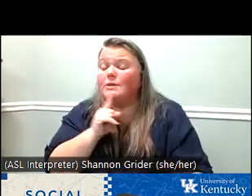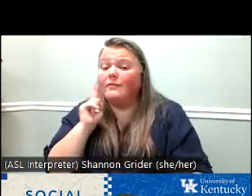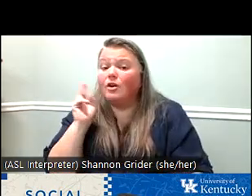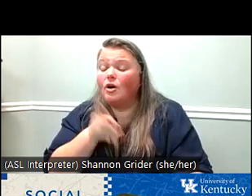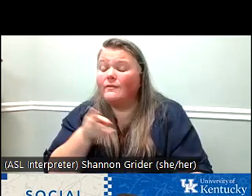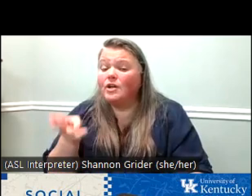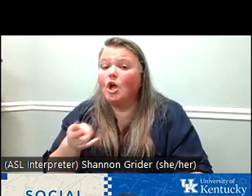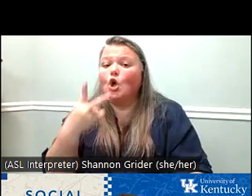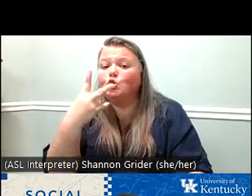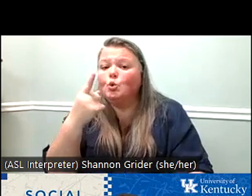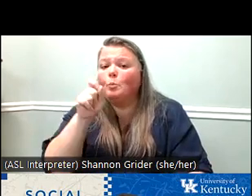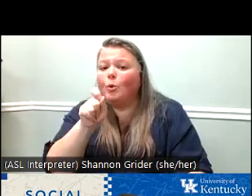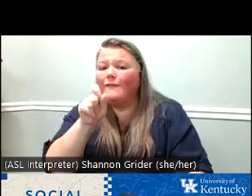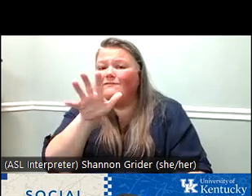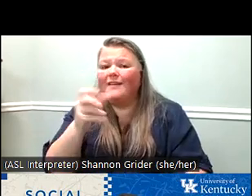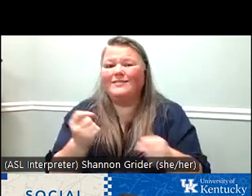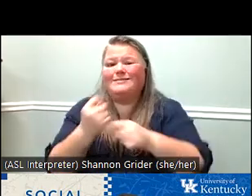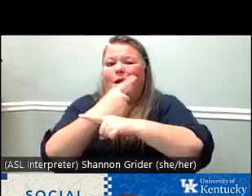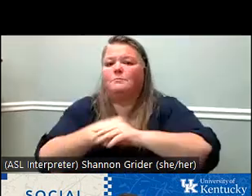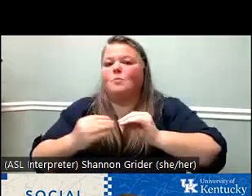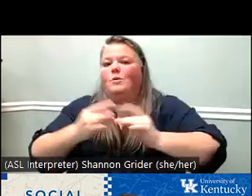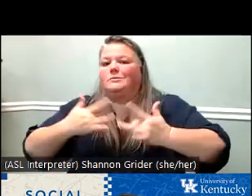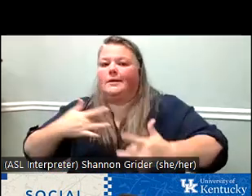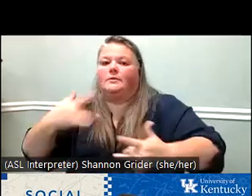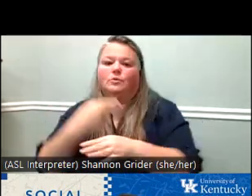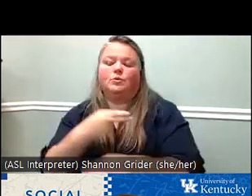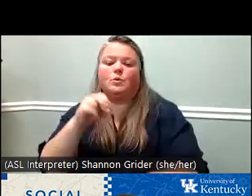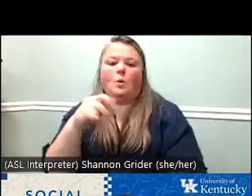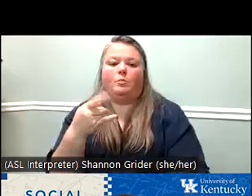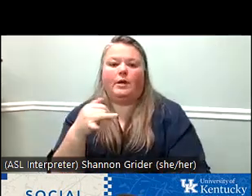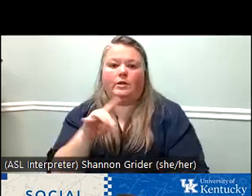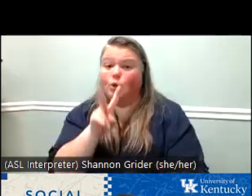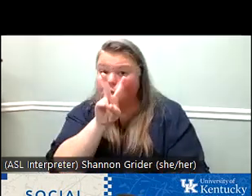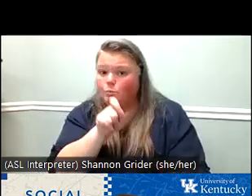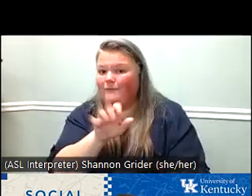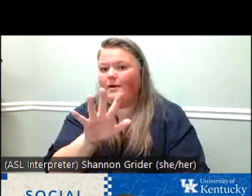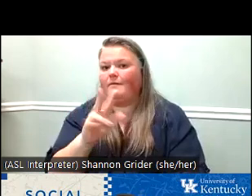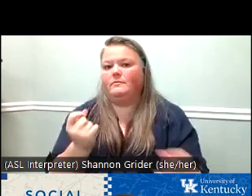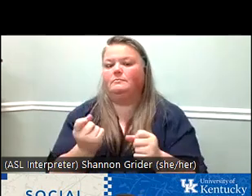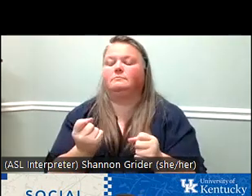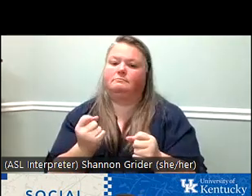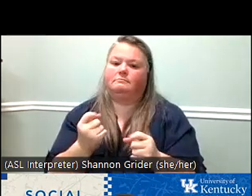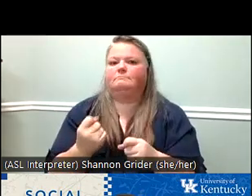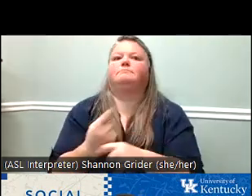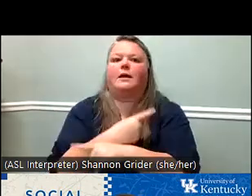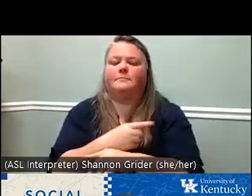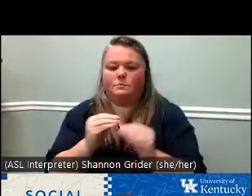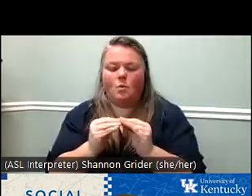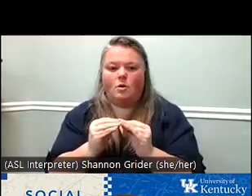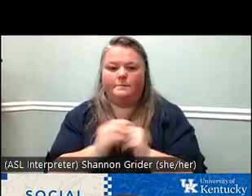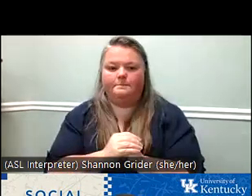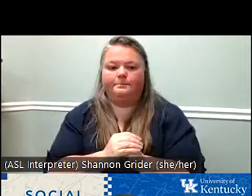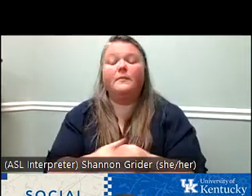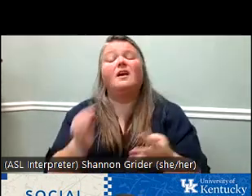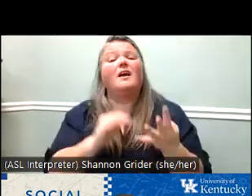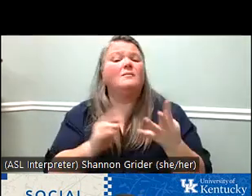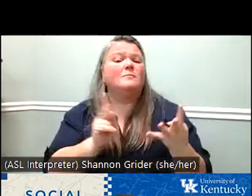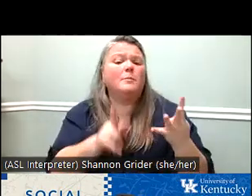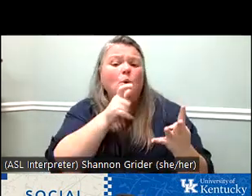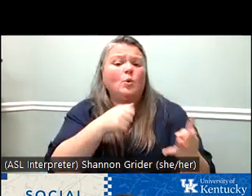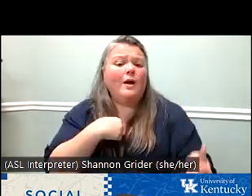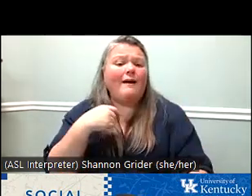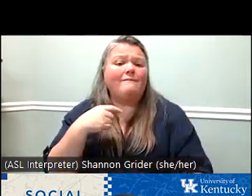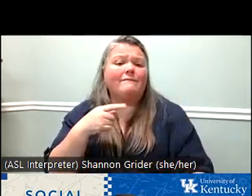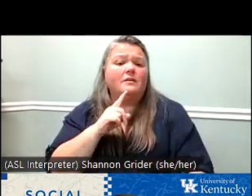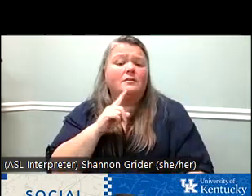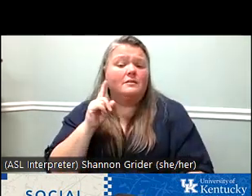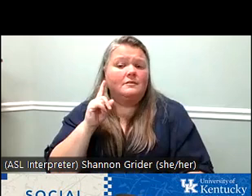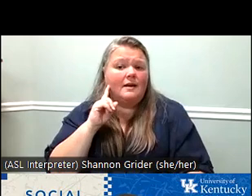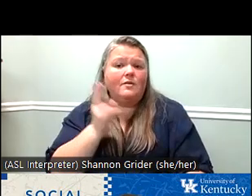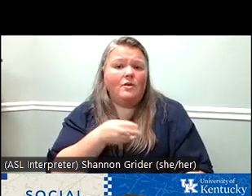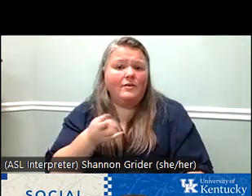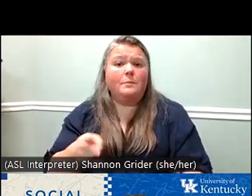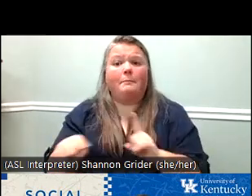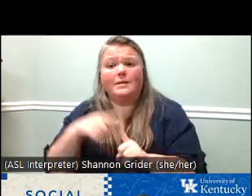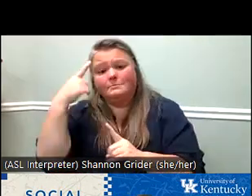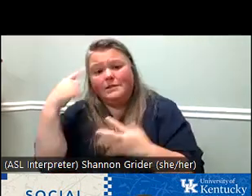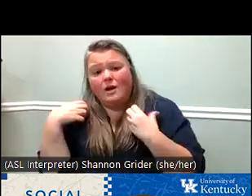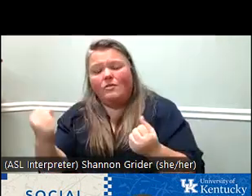OF COURSE, LIKE MAJOR DEPRESSIVE DISORDER AND SUICIDAL IDEATION, SUBSTANCE USE. AS A MATTER OF FACT, THOSE WITH -- WHO ARE DEAF OR HARD OF HEARING ARE TWO AND A